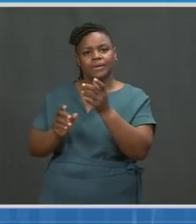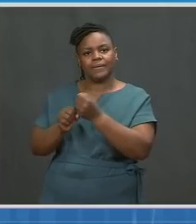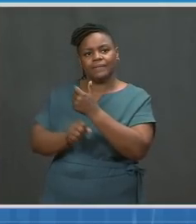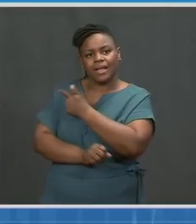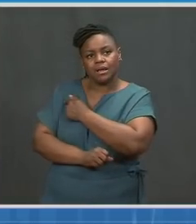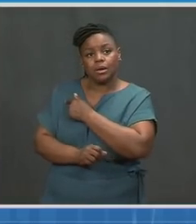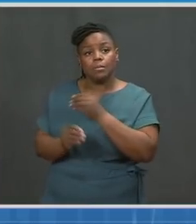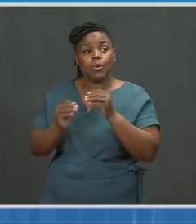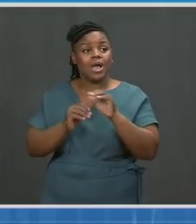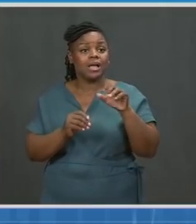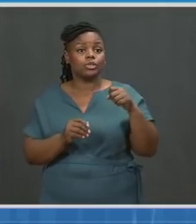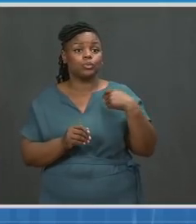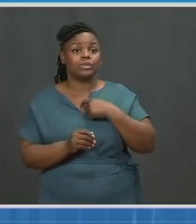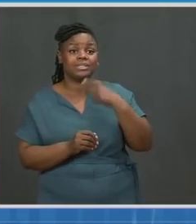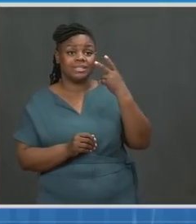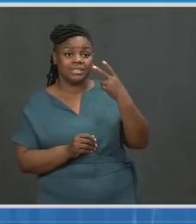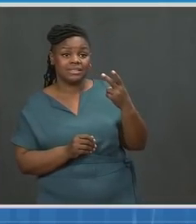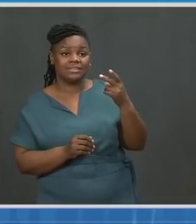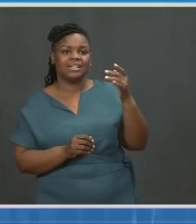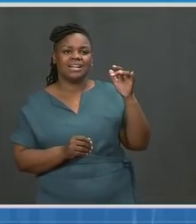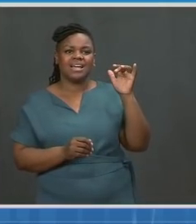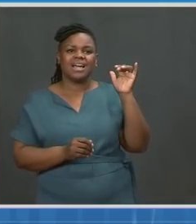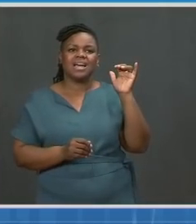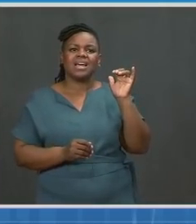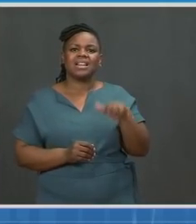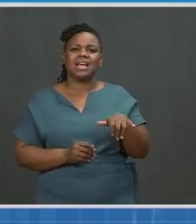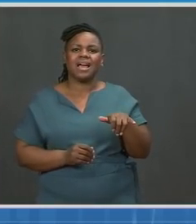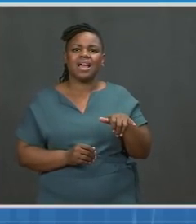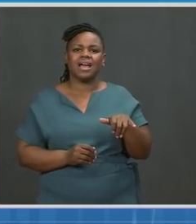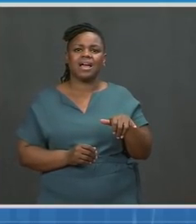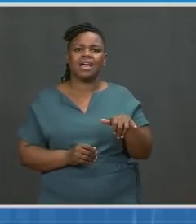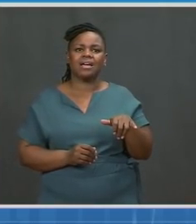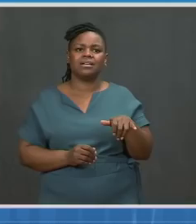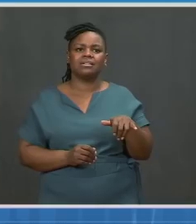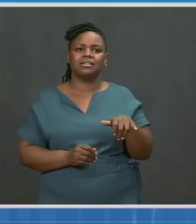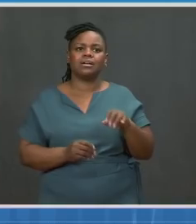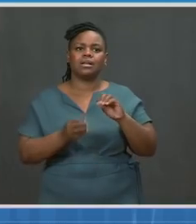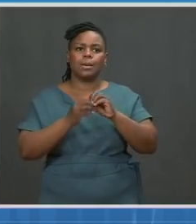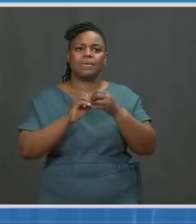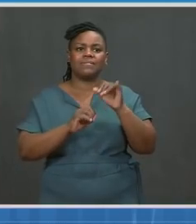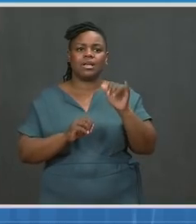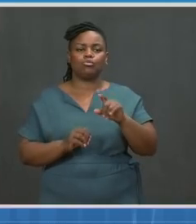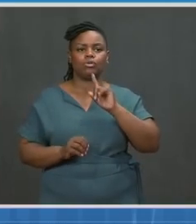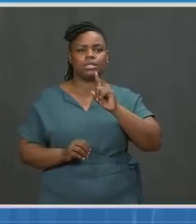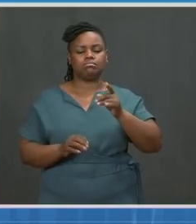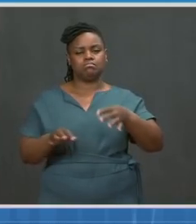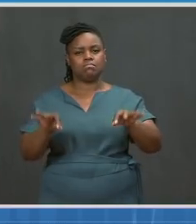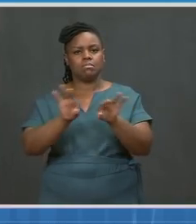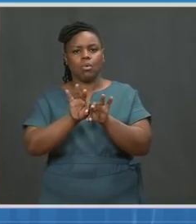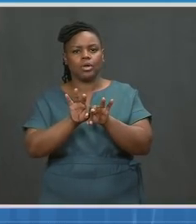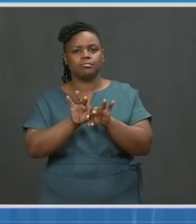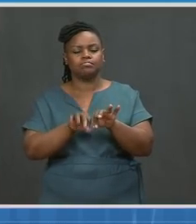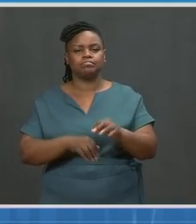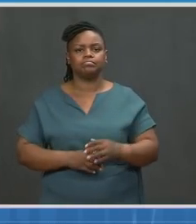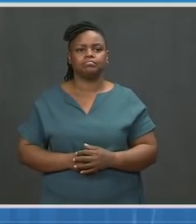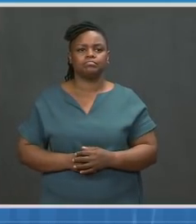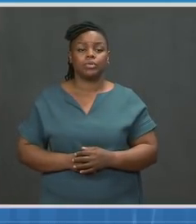And it's that intersection that I think is going to be important. I think that part of -- one of the things that we need to look at